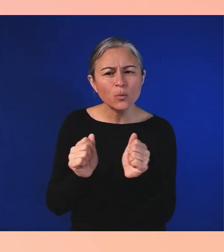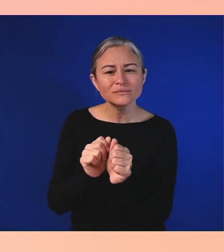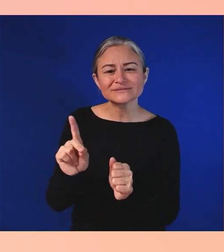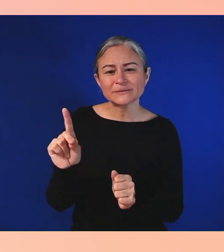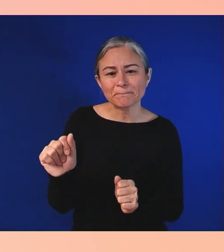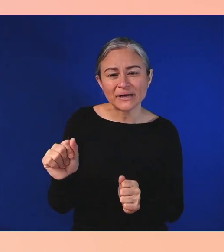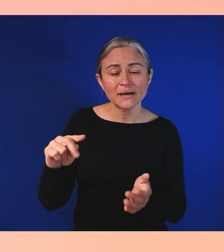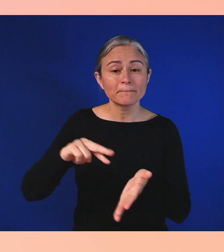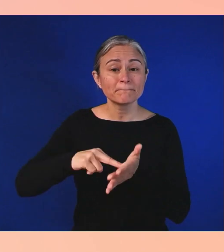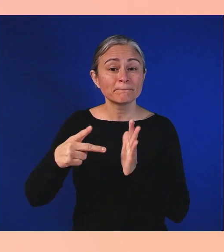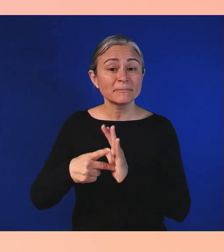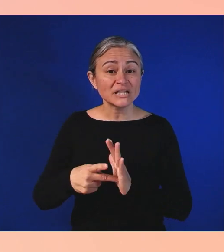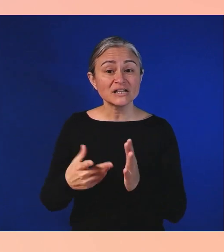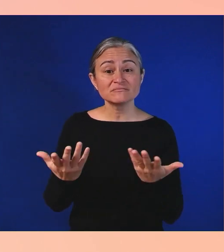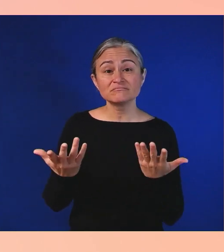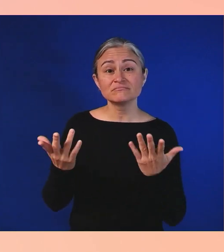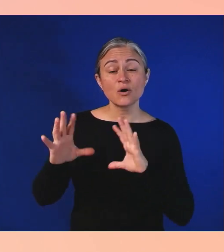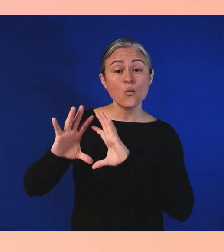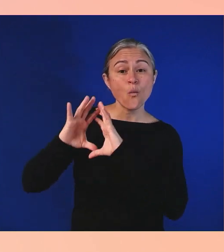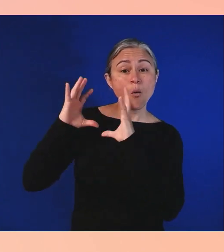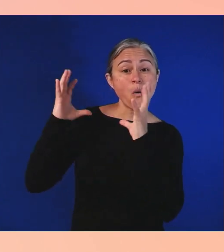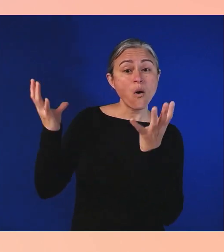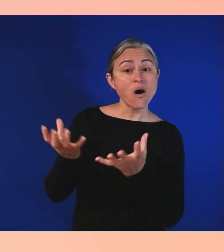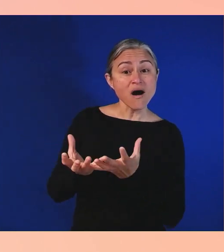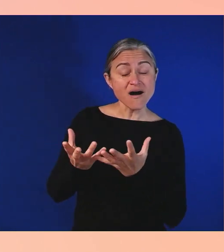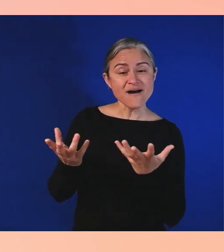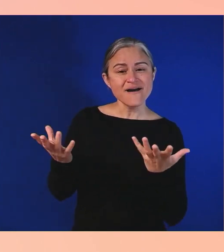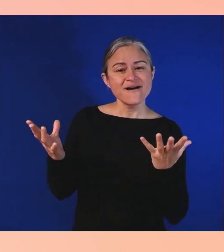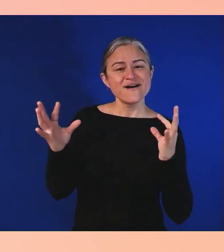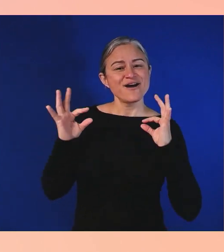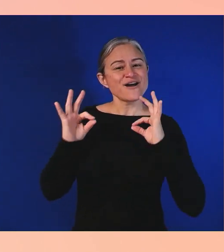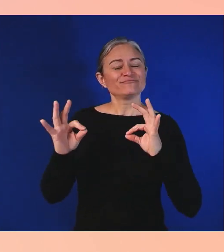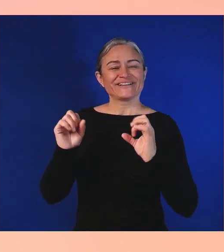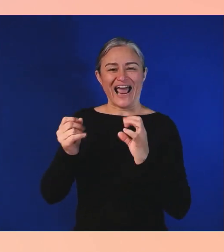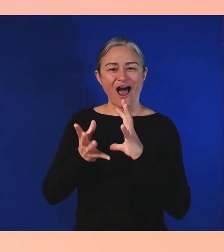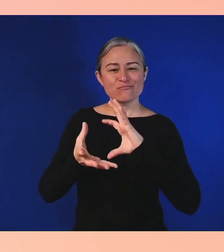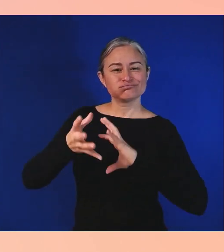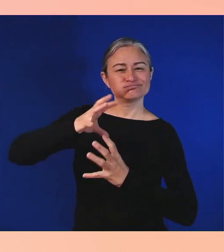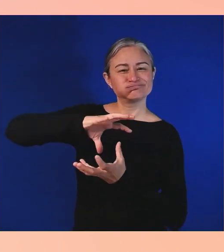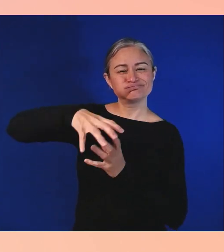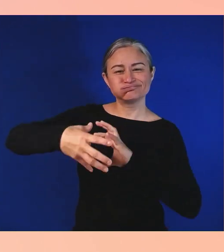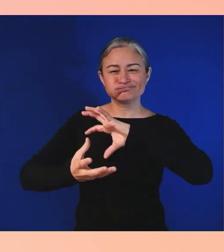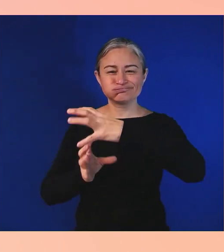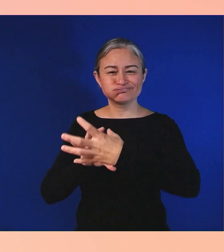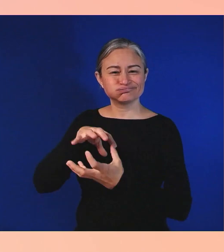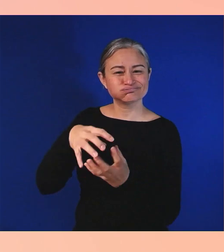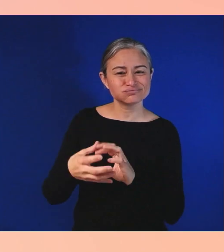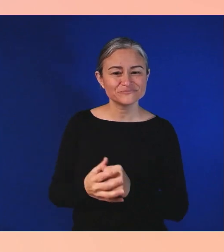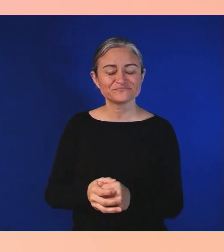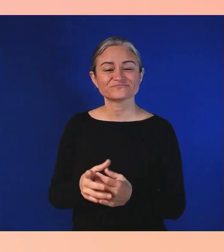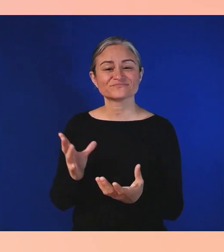Inclusivity is the way for us for making a better day.